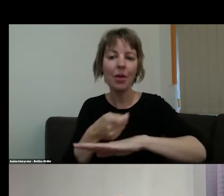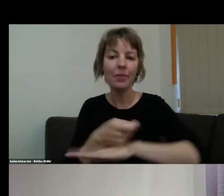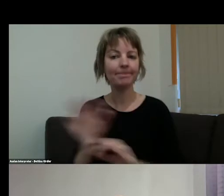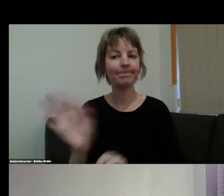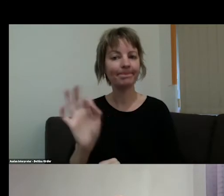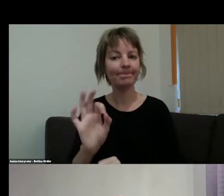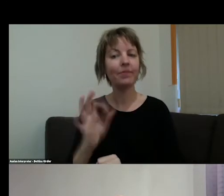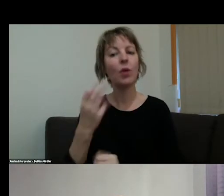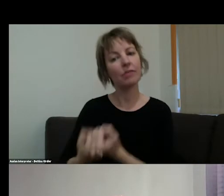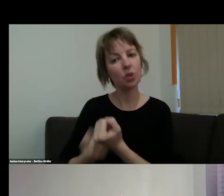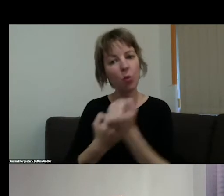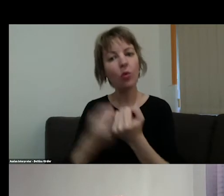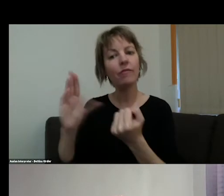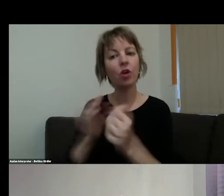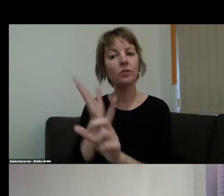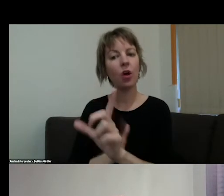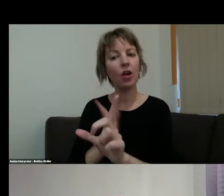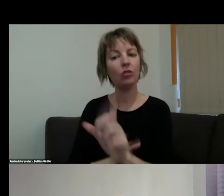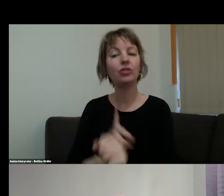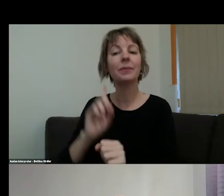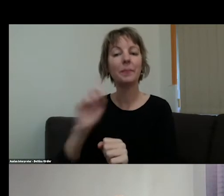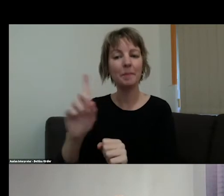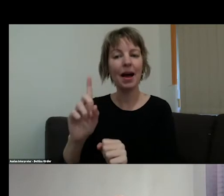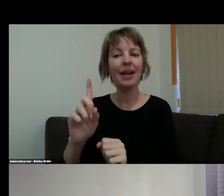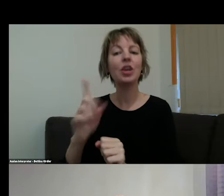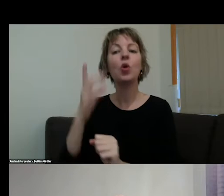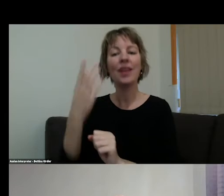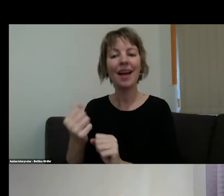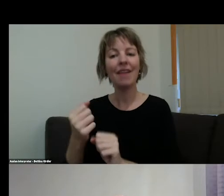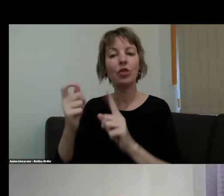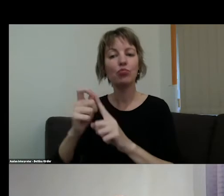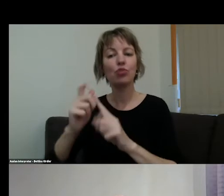but we run the projects with artistic mentors, not art therapists.